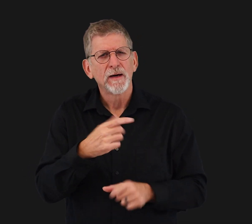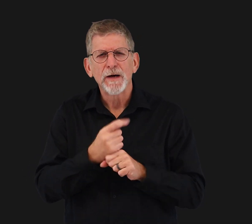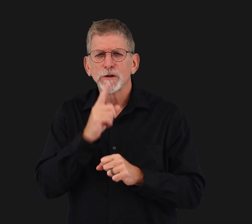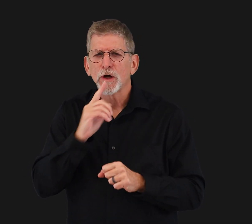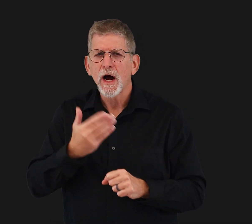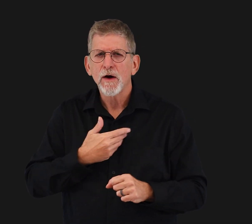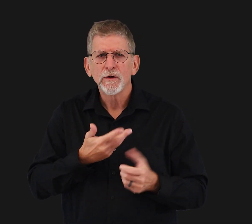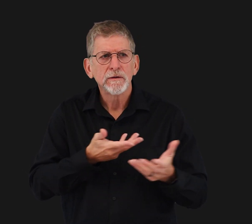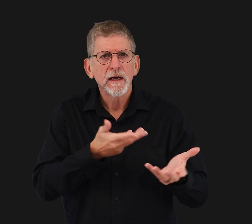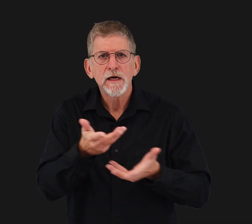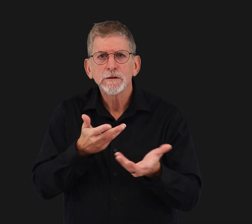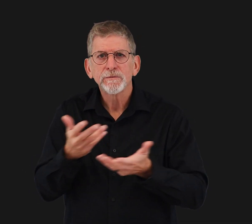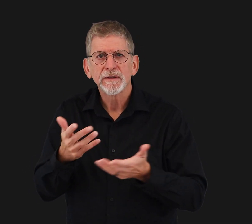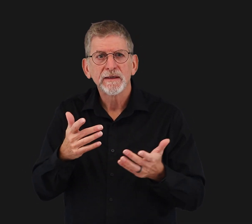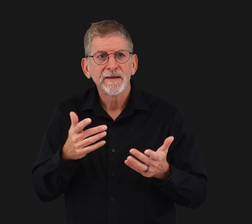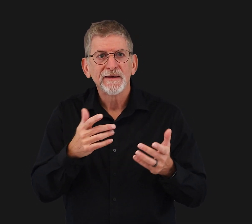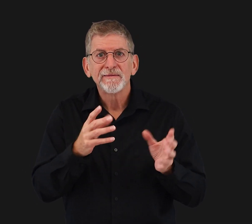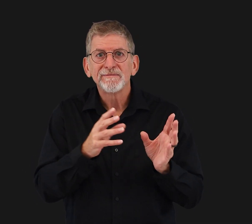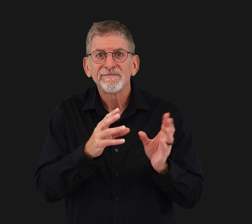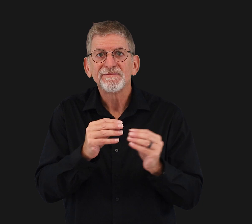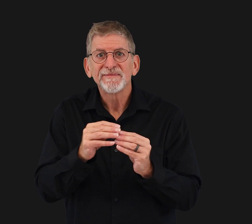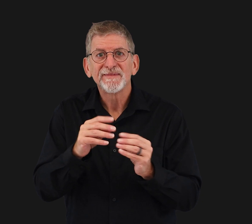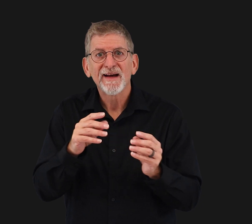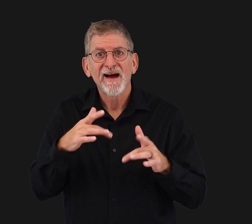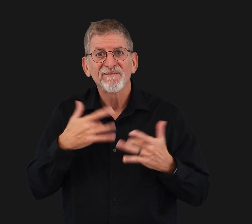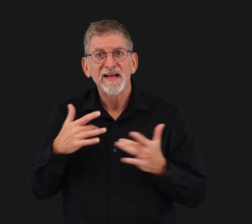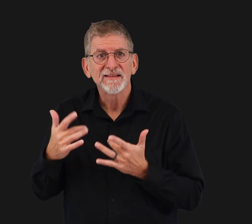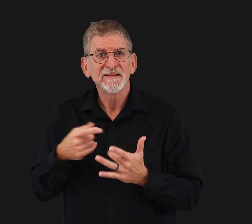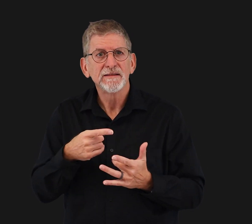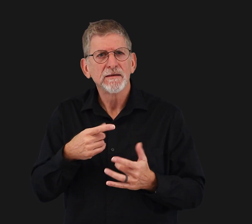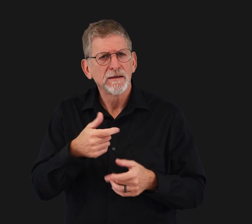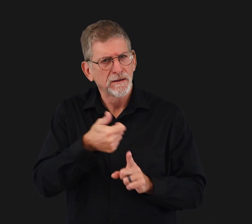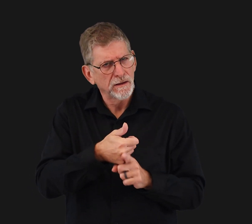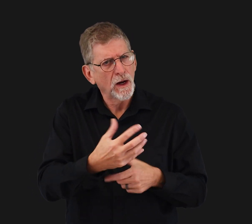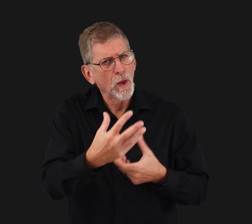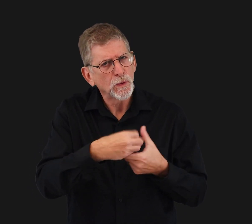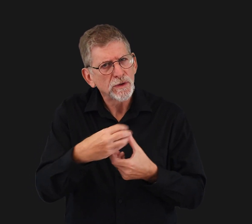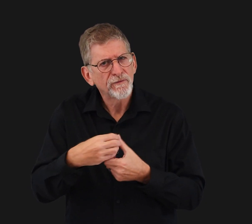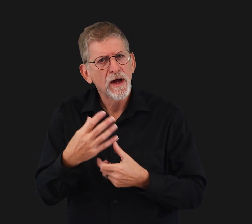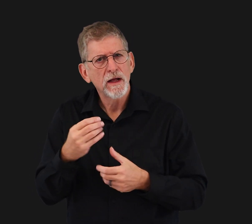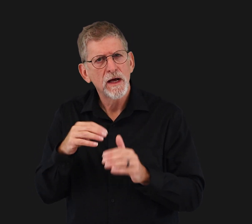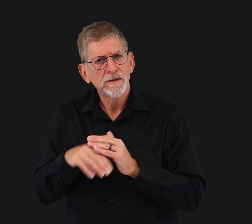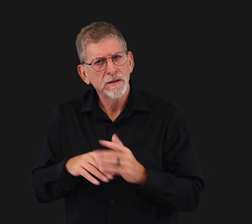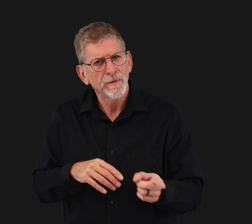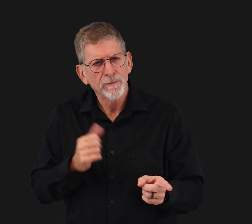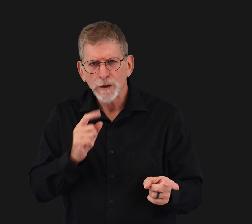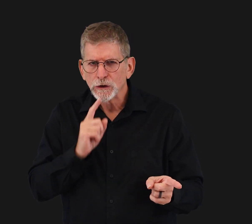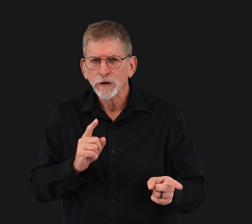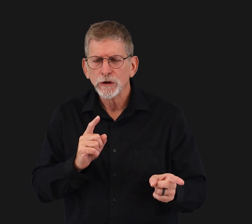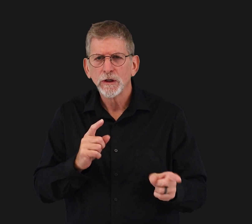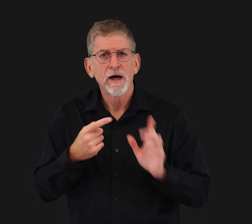We made sure our engagement events were inclusive and accessible.